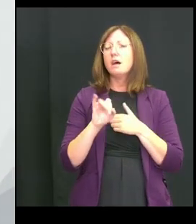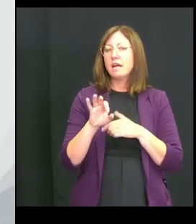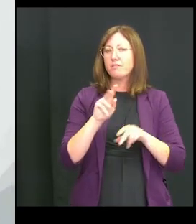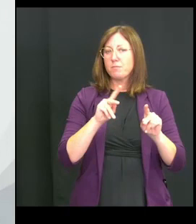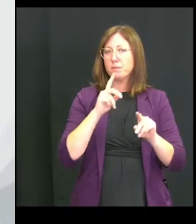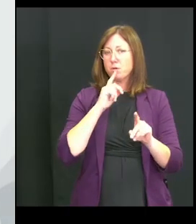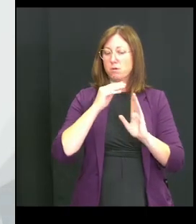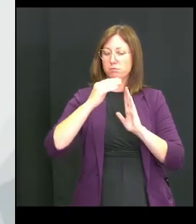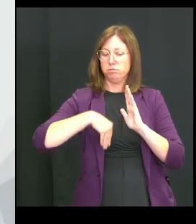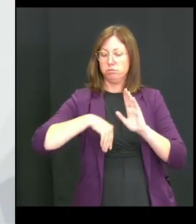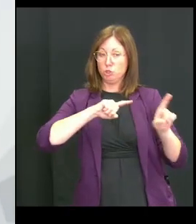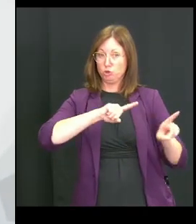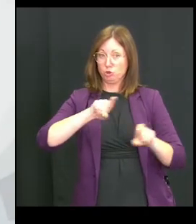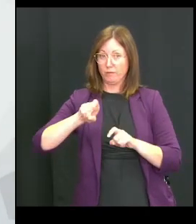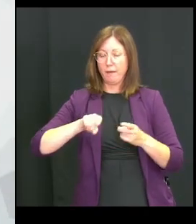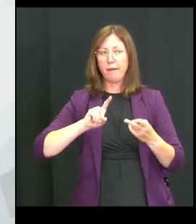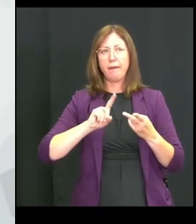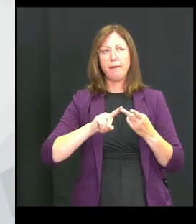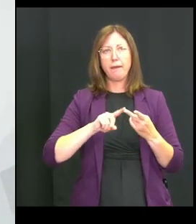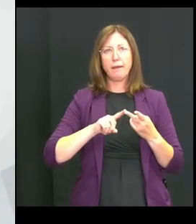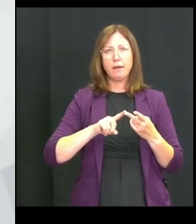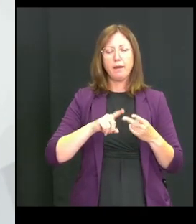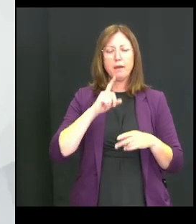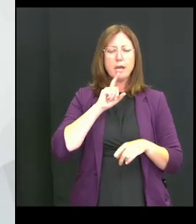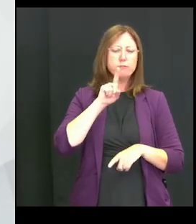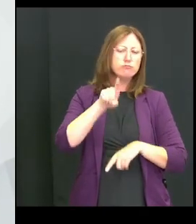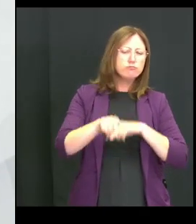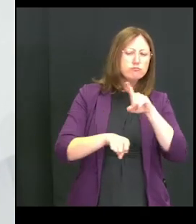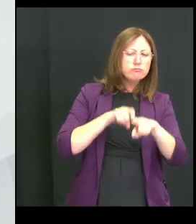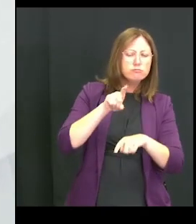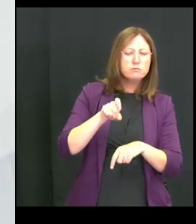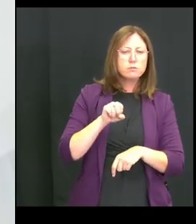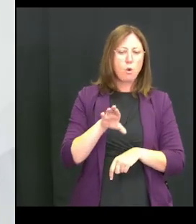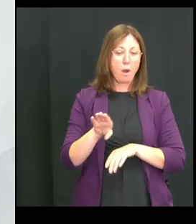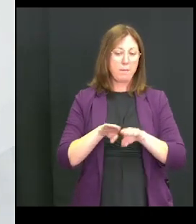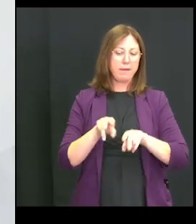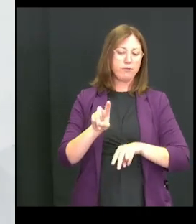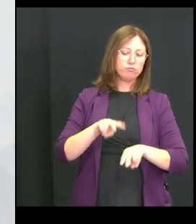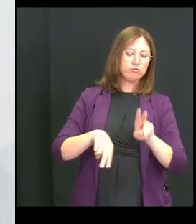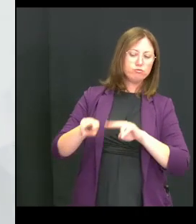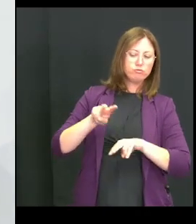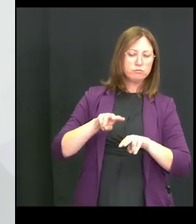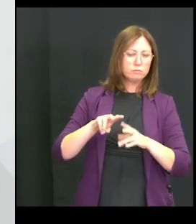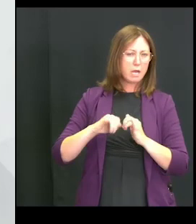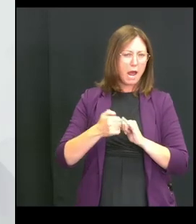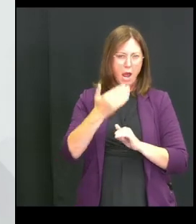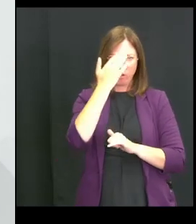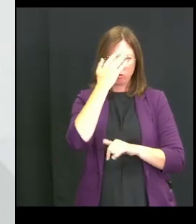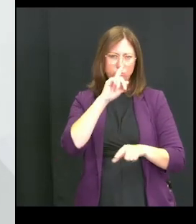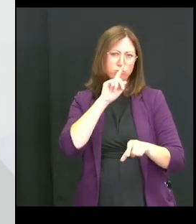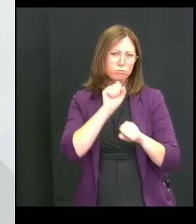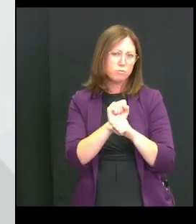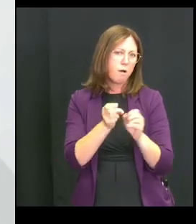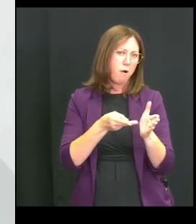or whether you're asking questions or monitoring their behaviour, how do we know that they're actually telling the truth?